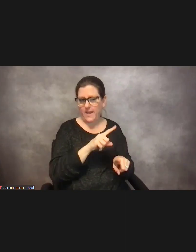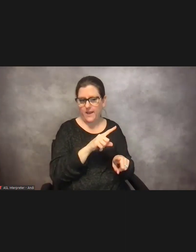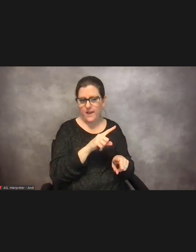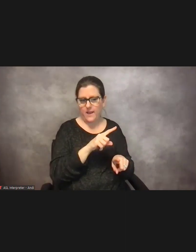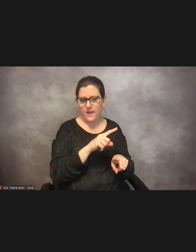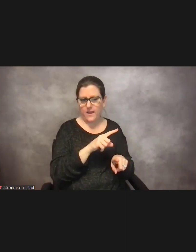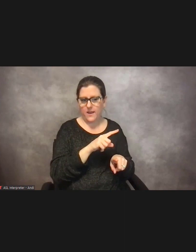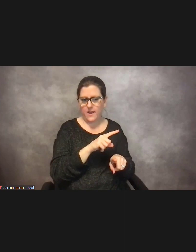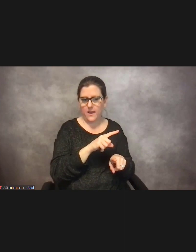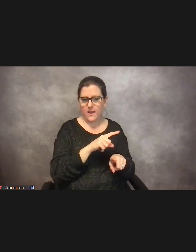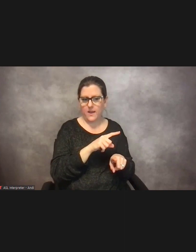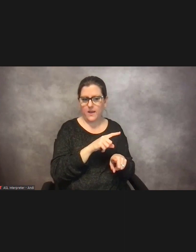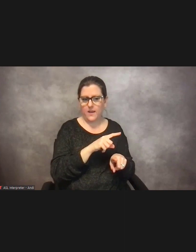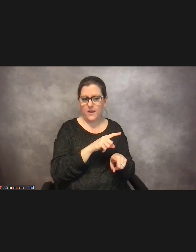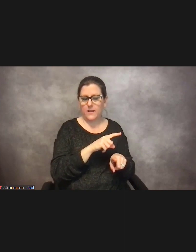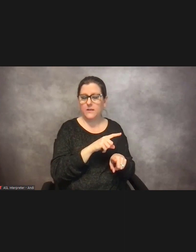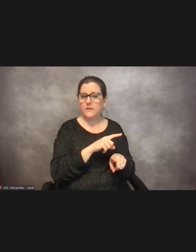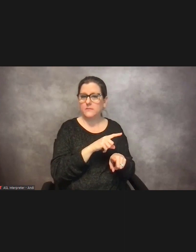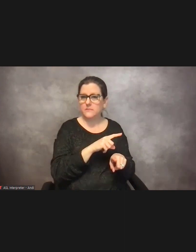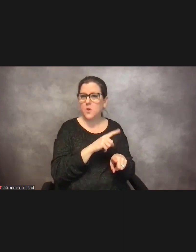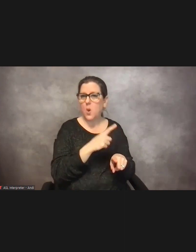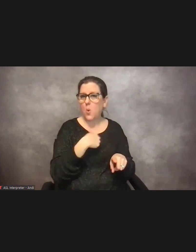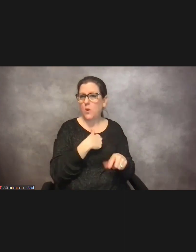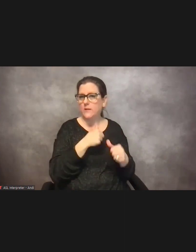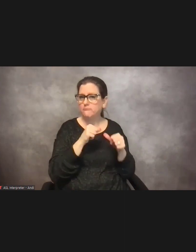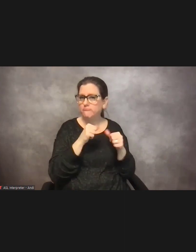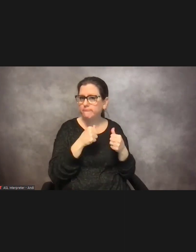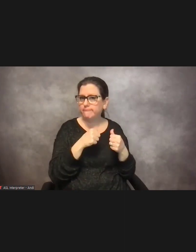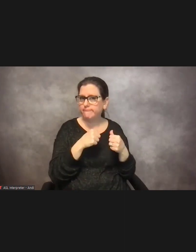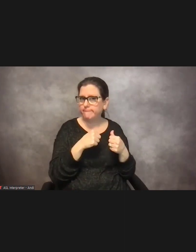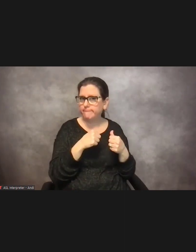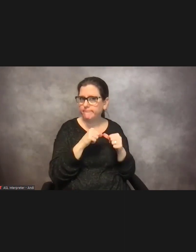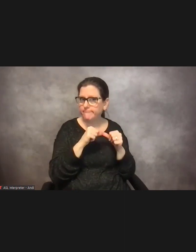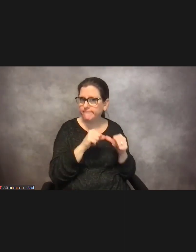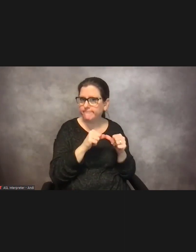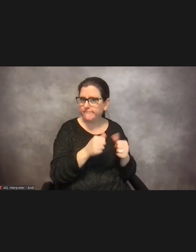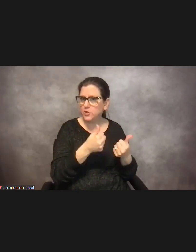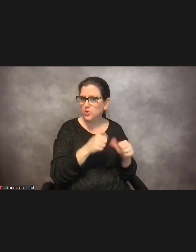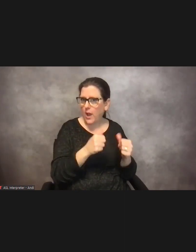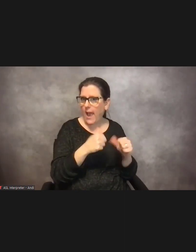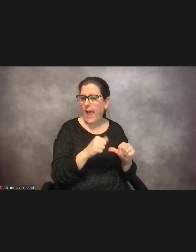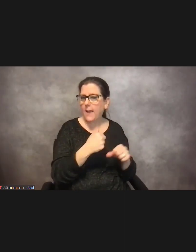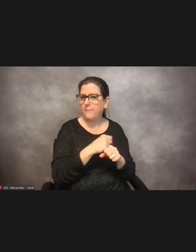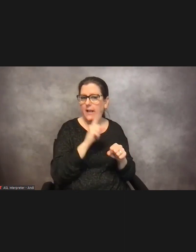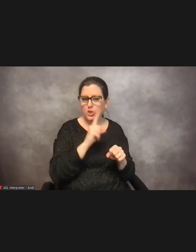response and, so, um, we want to keep trying till we can rule out